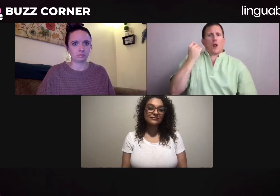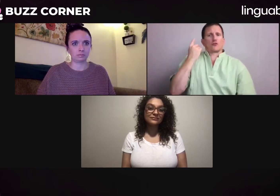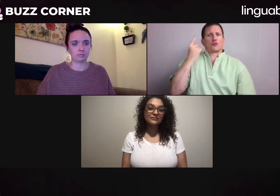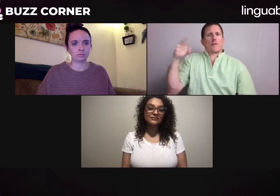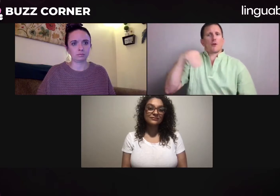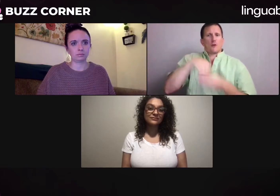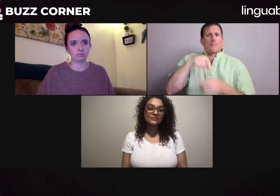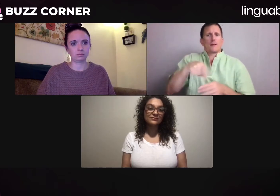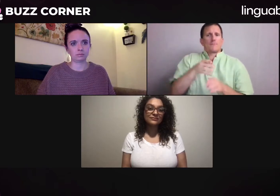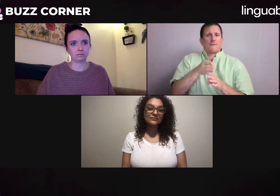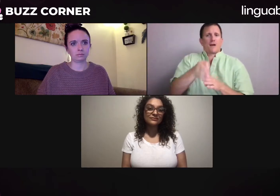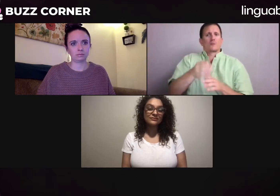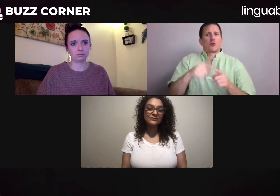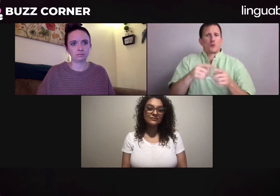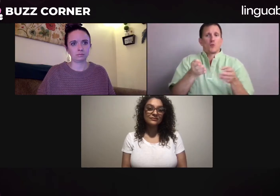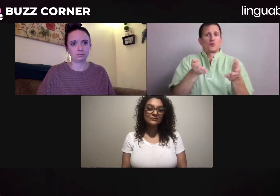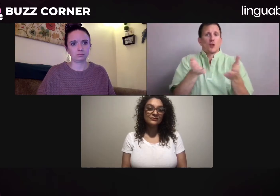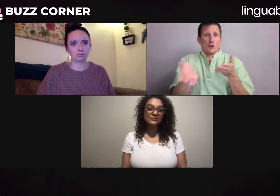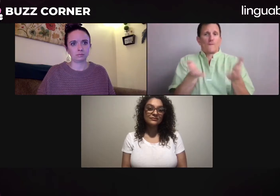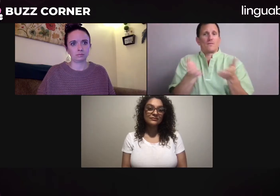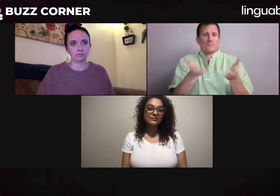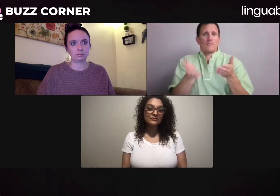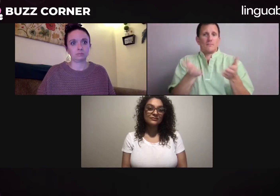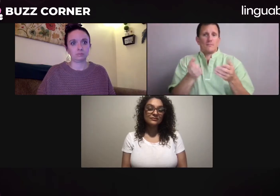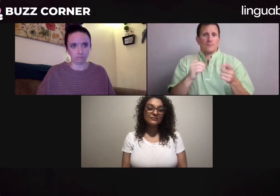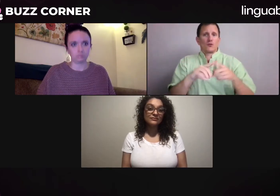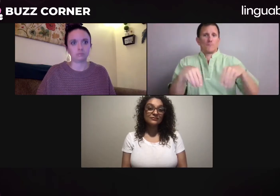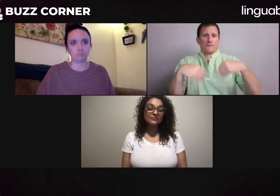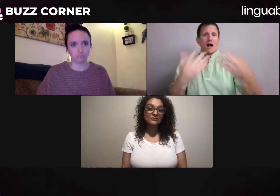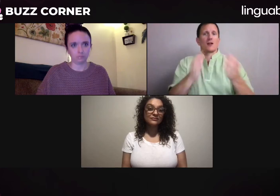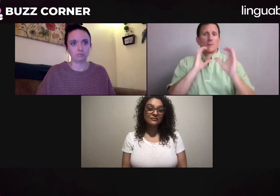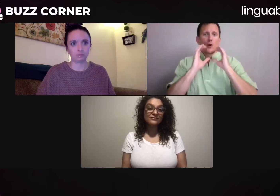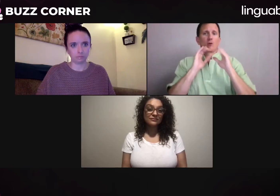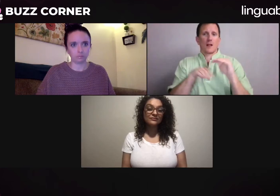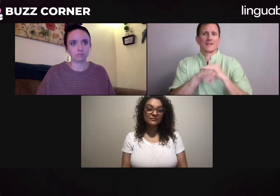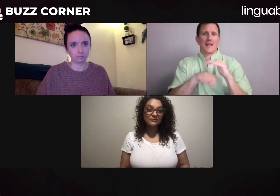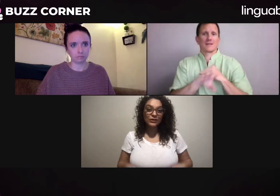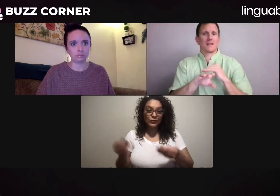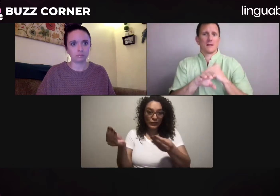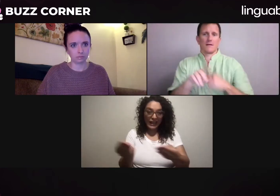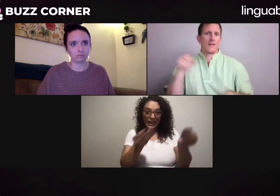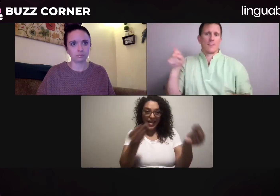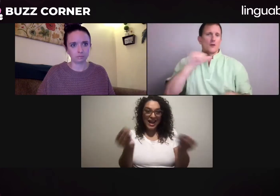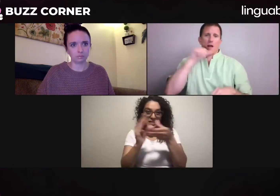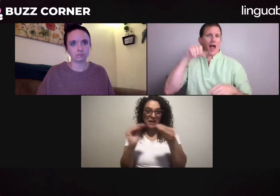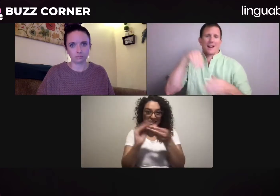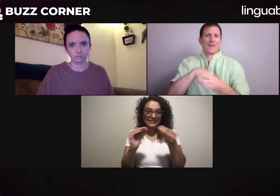But the interpreters need to understand that they're in this profession to serve, to provide communication access.